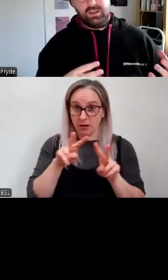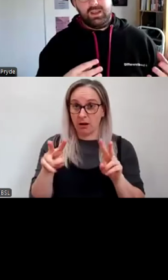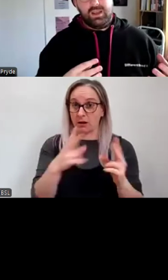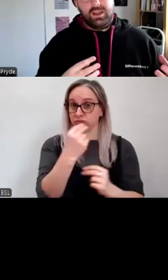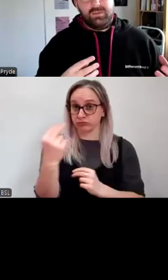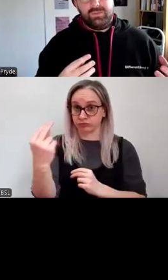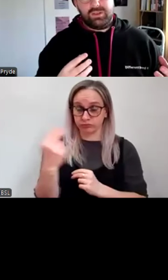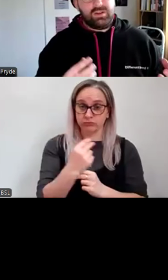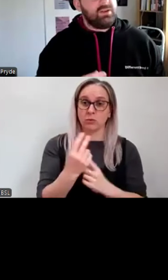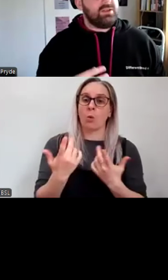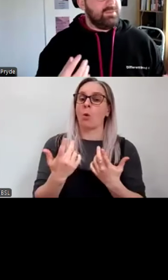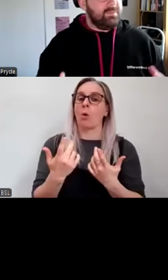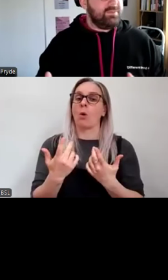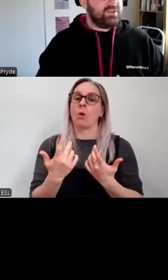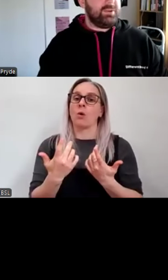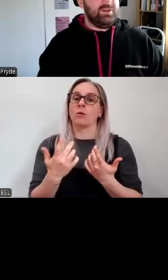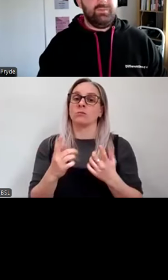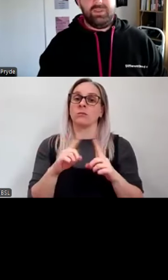like a screen zoom software.